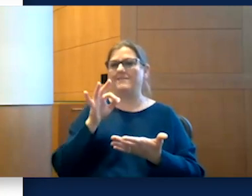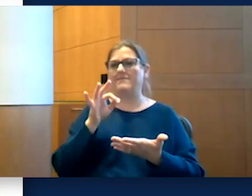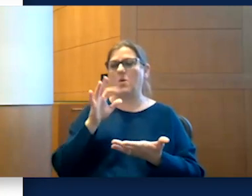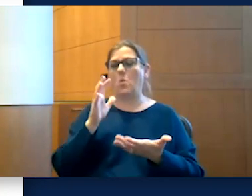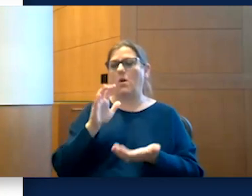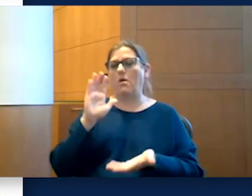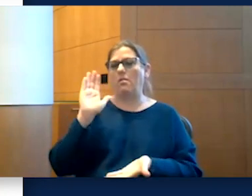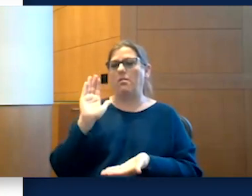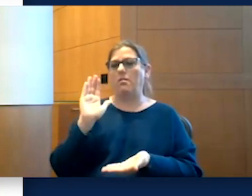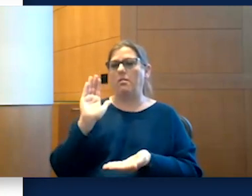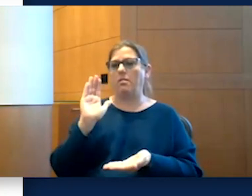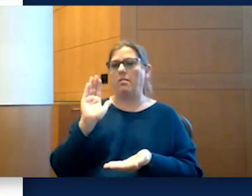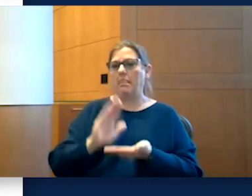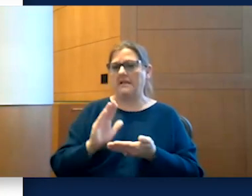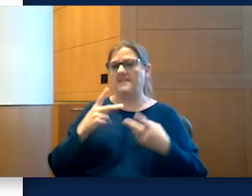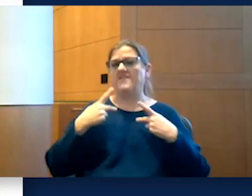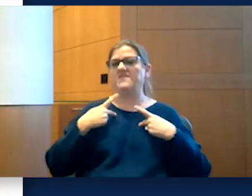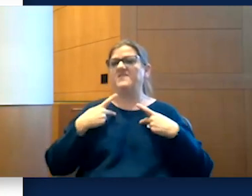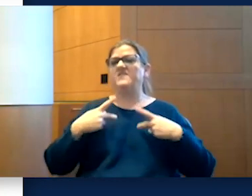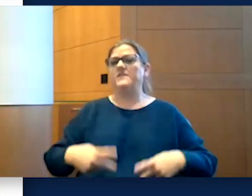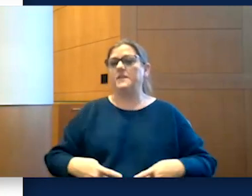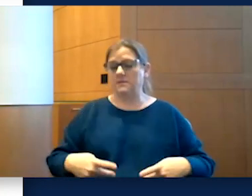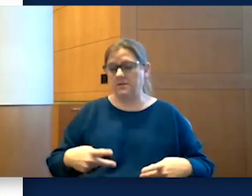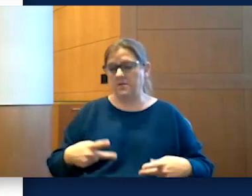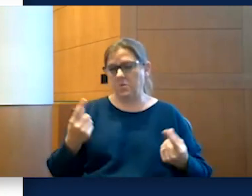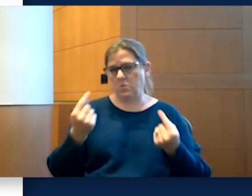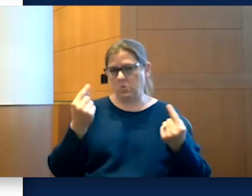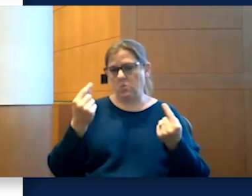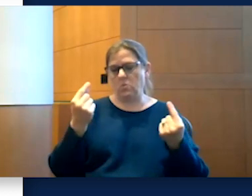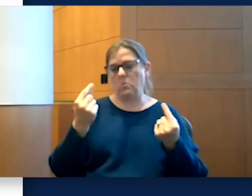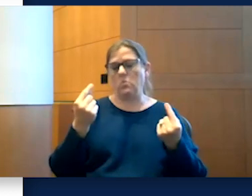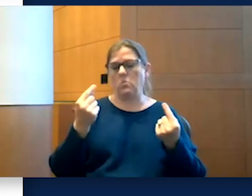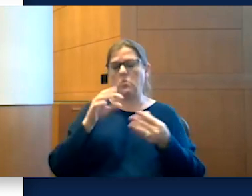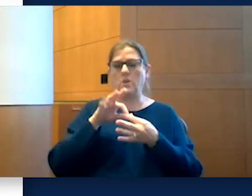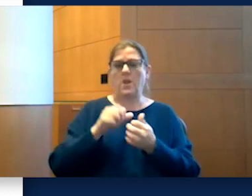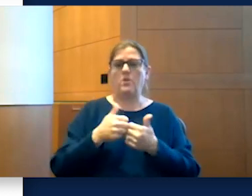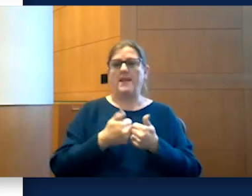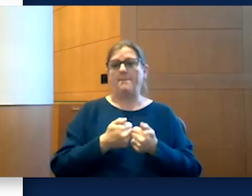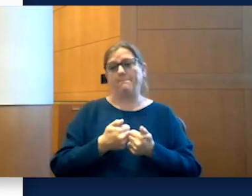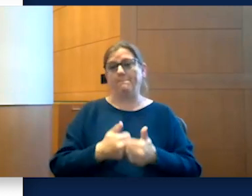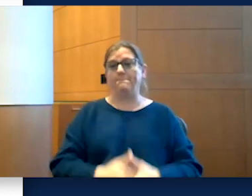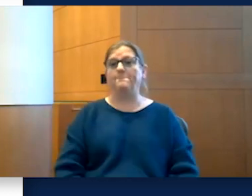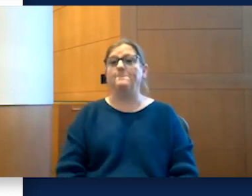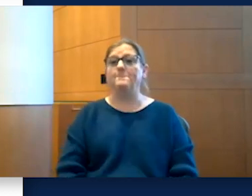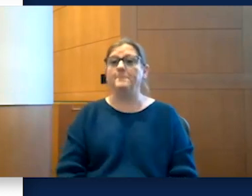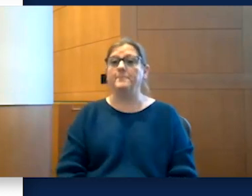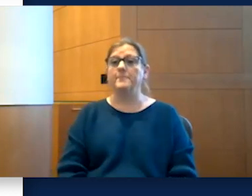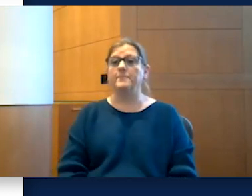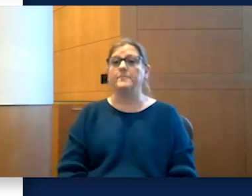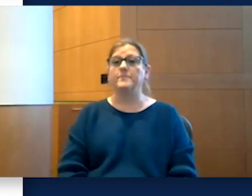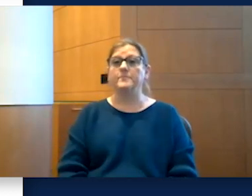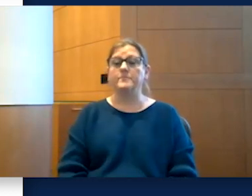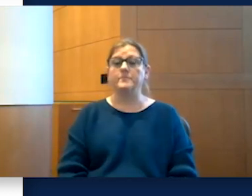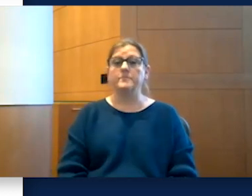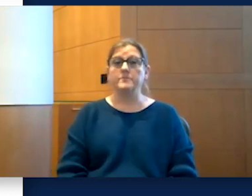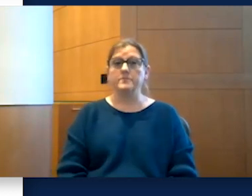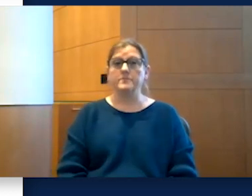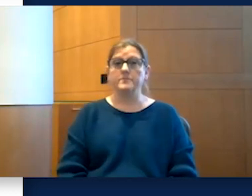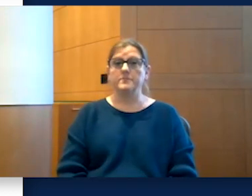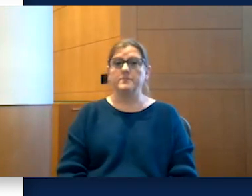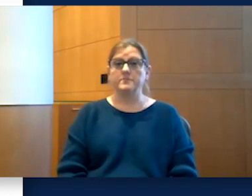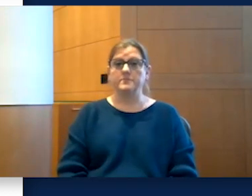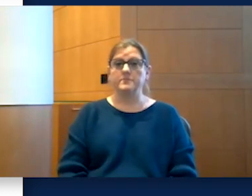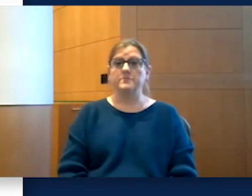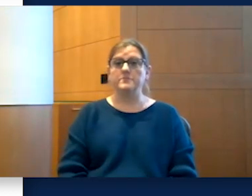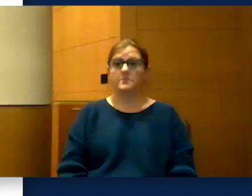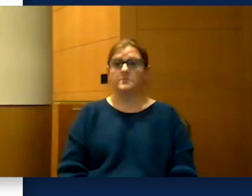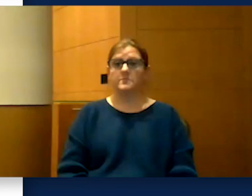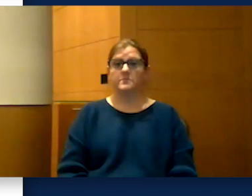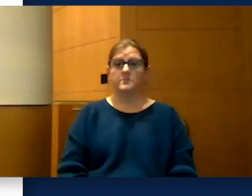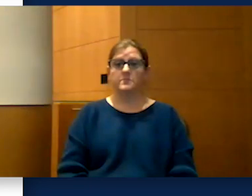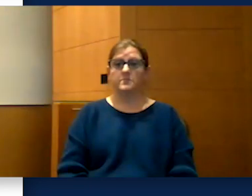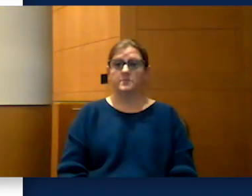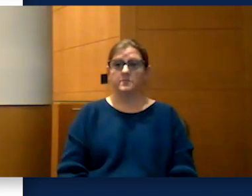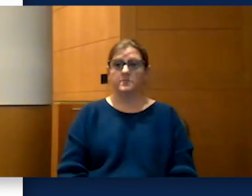That's it for our presentation. Anybody got questions?